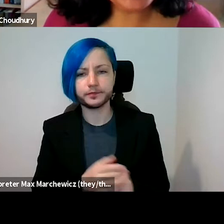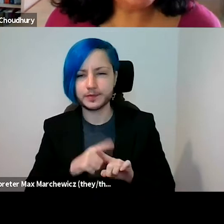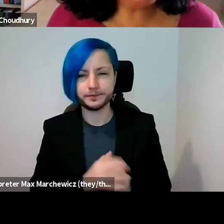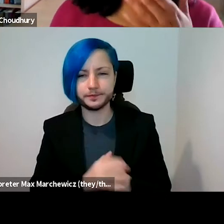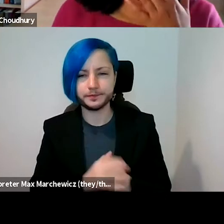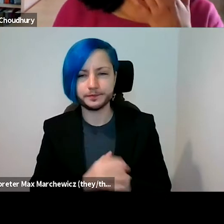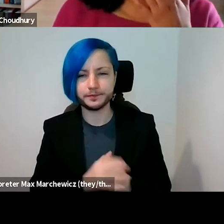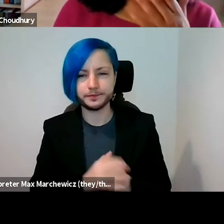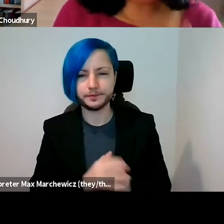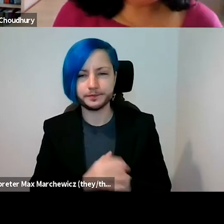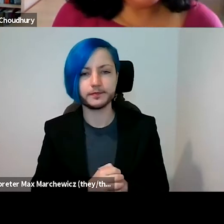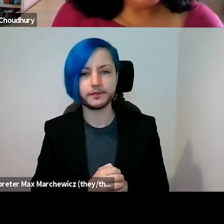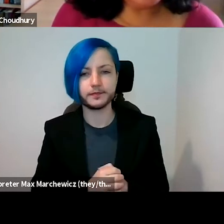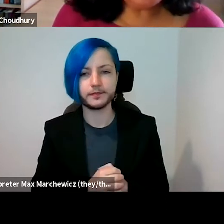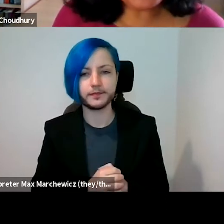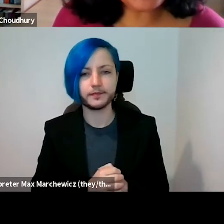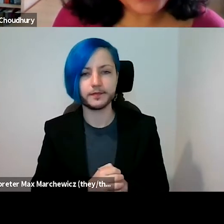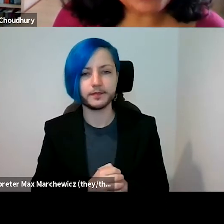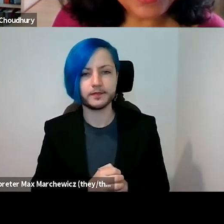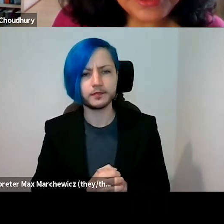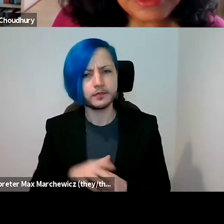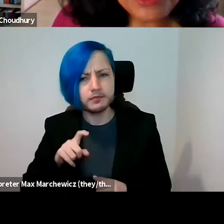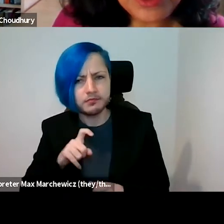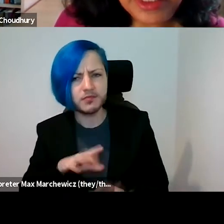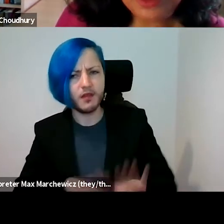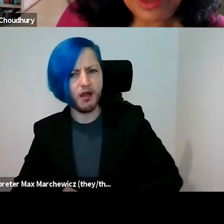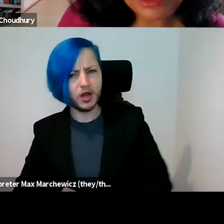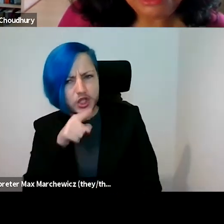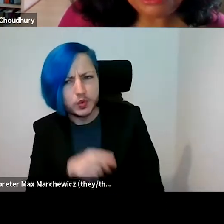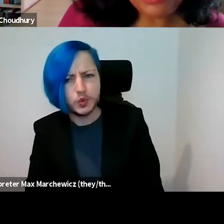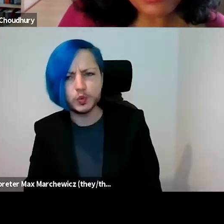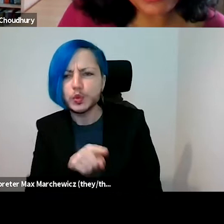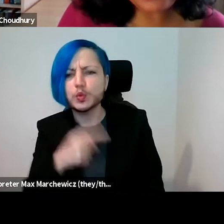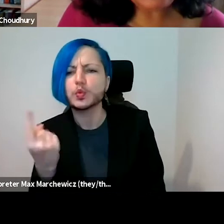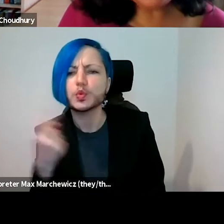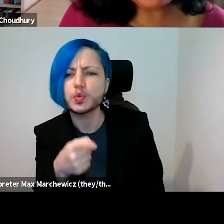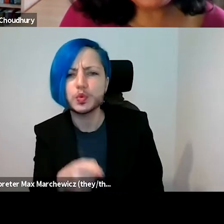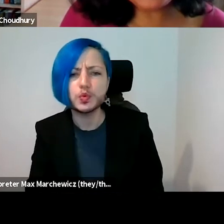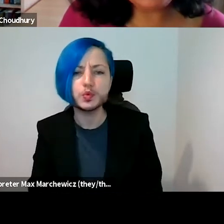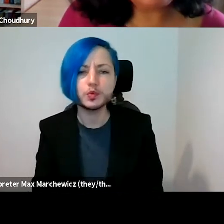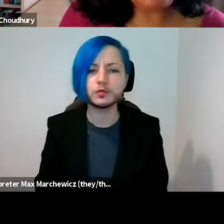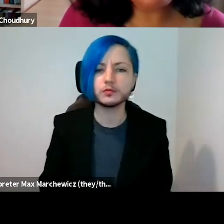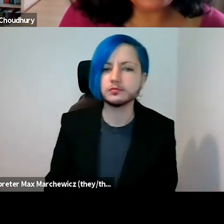And then the lines come, "'You!' said the Caterpillar contemptuously, 'Who are you?' and Alice drew herself up,